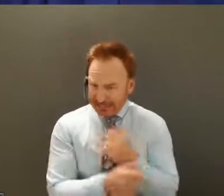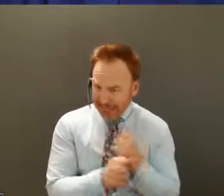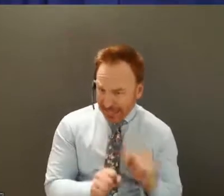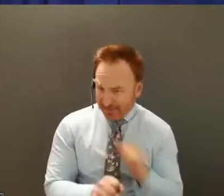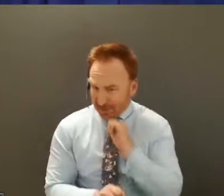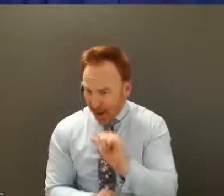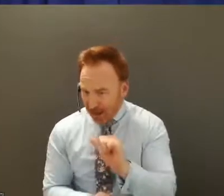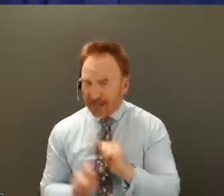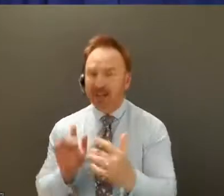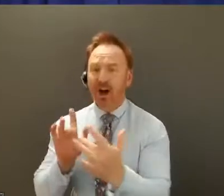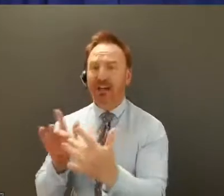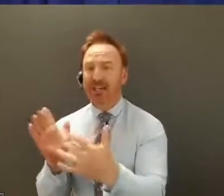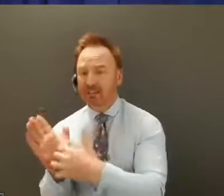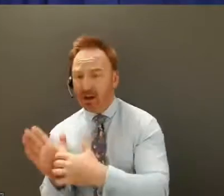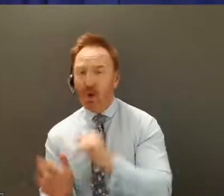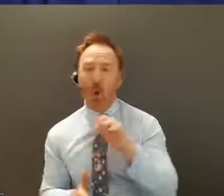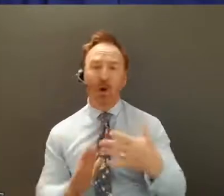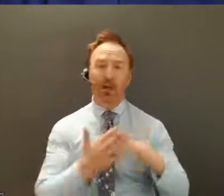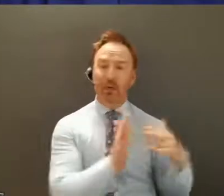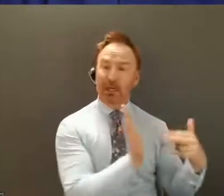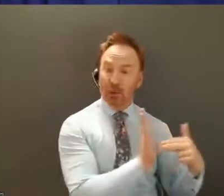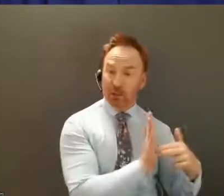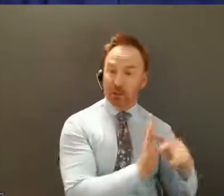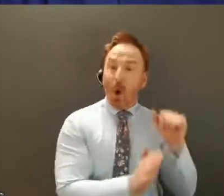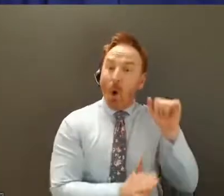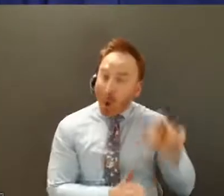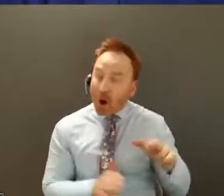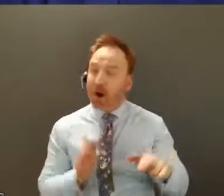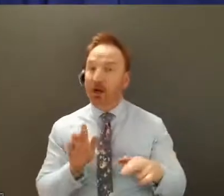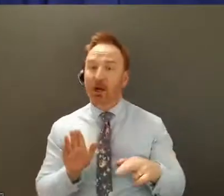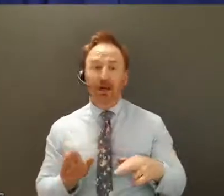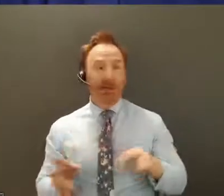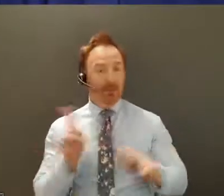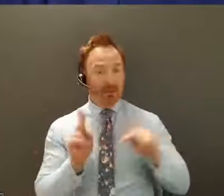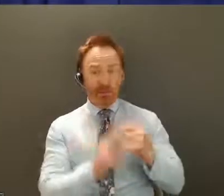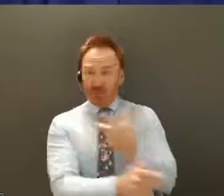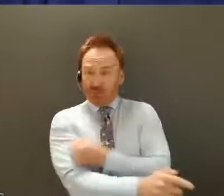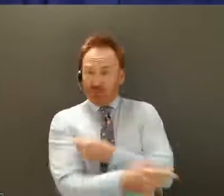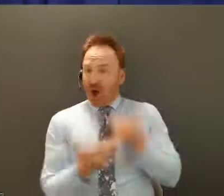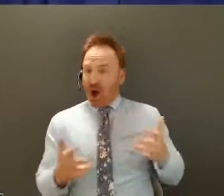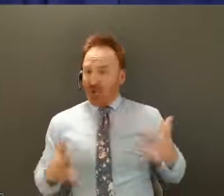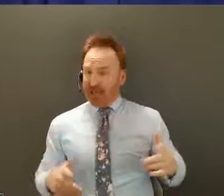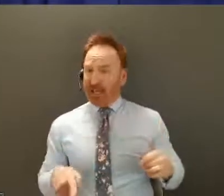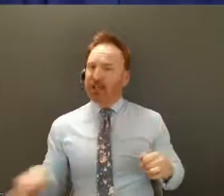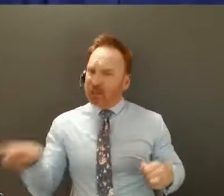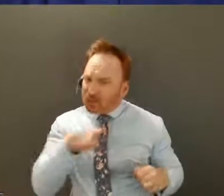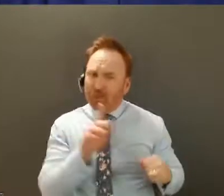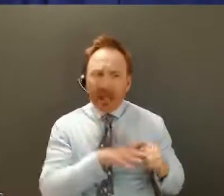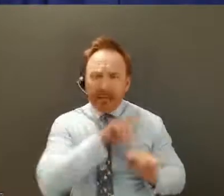for all of their hard work about this pandemic. This is the work of heroes and